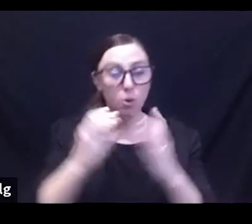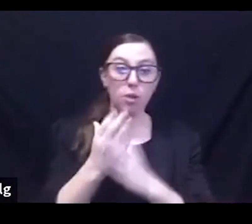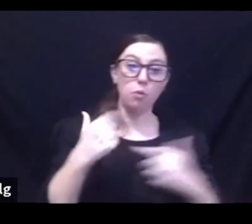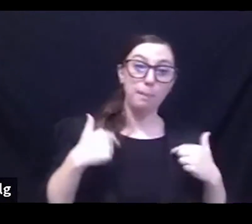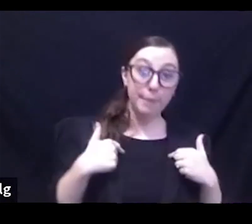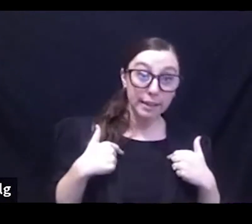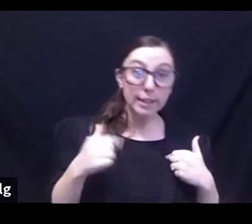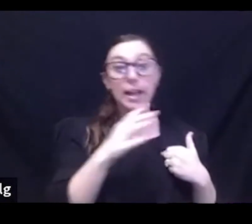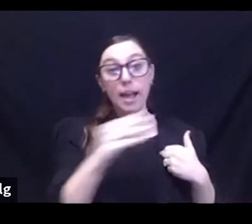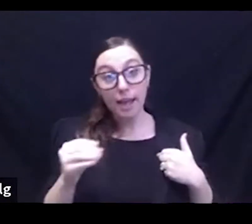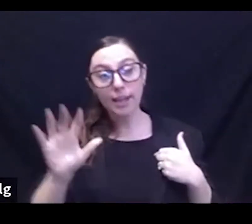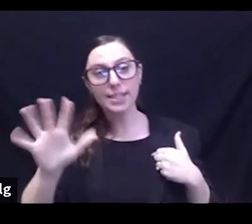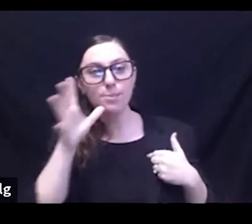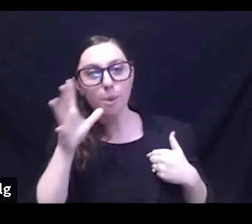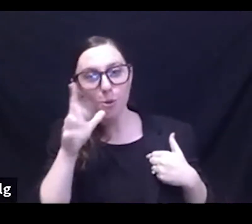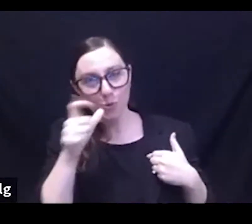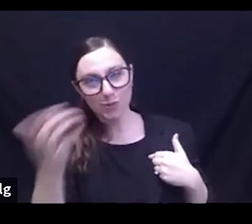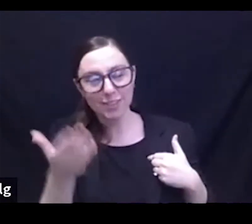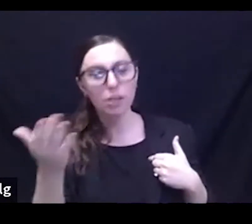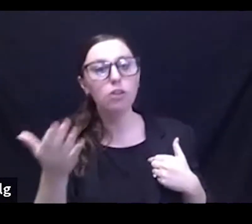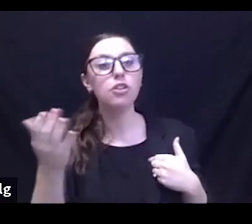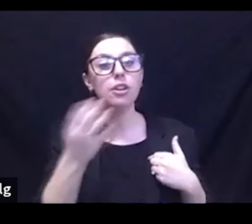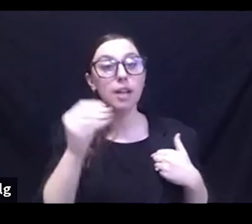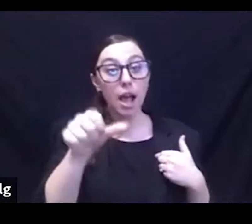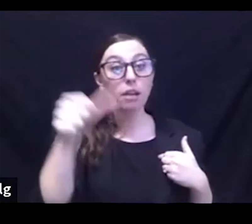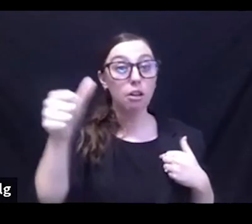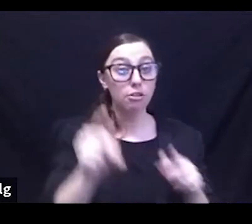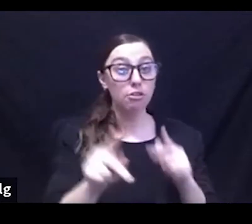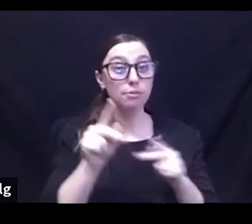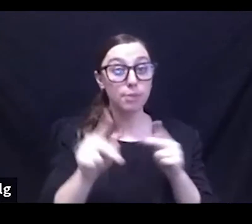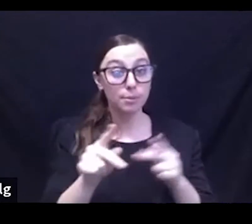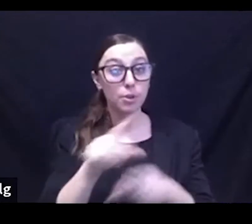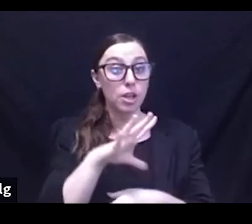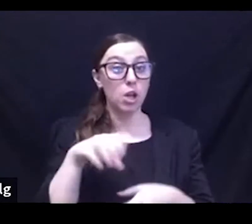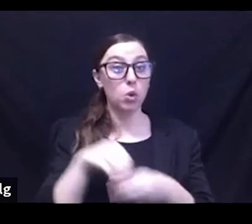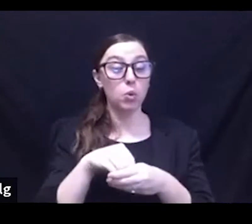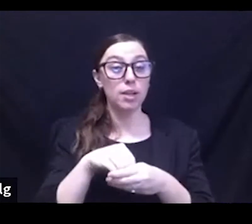through his mother, who's here, and other parties including a care coordinator that has been assigned to